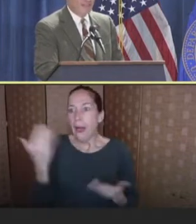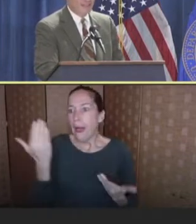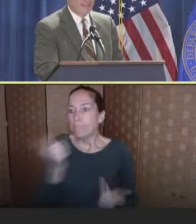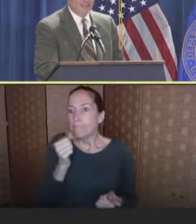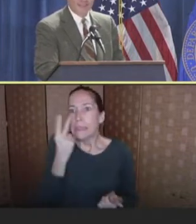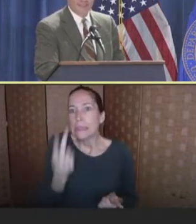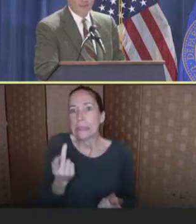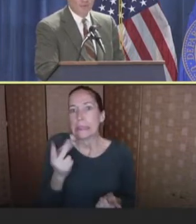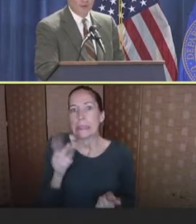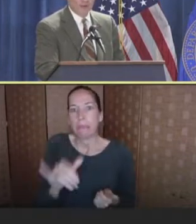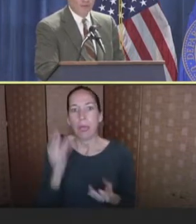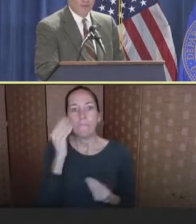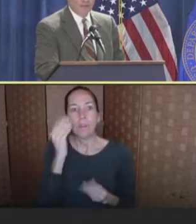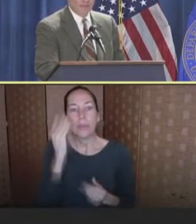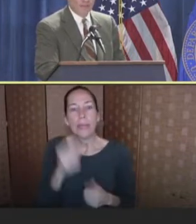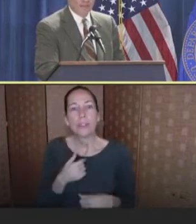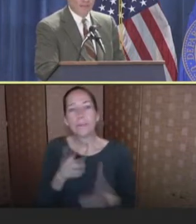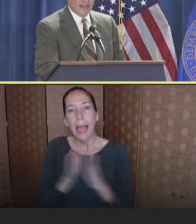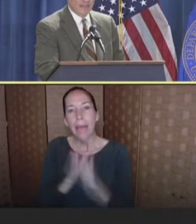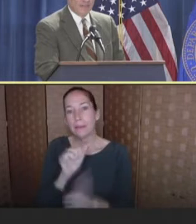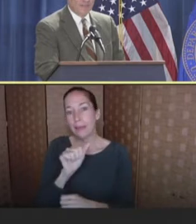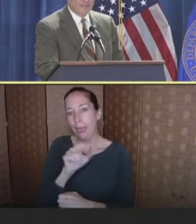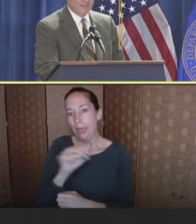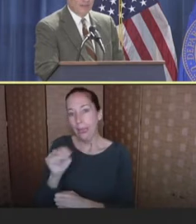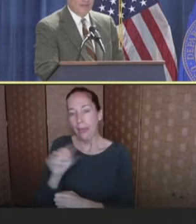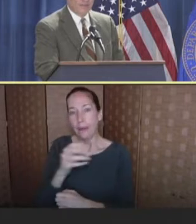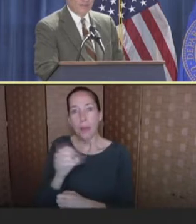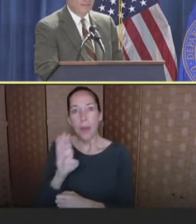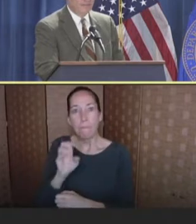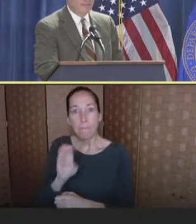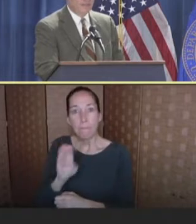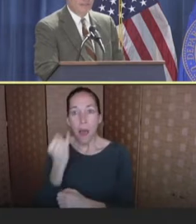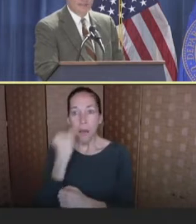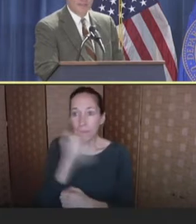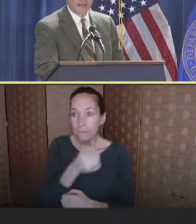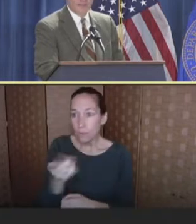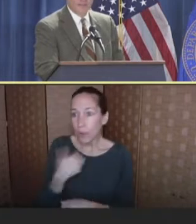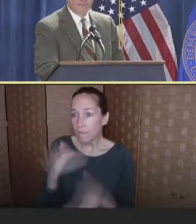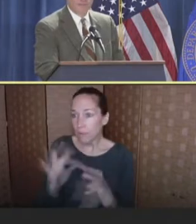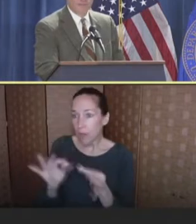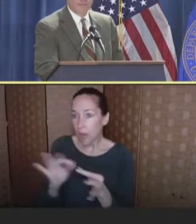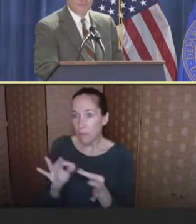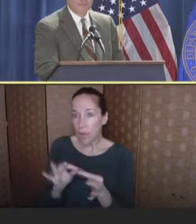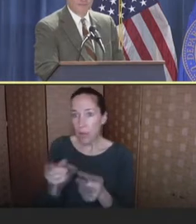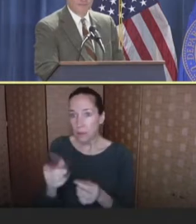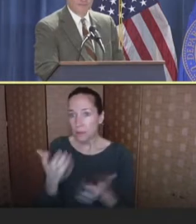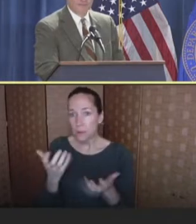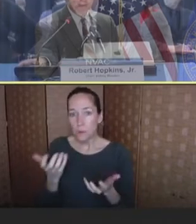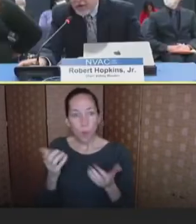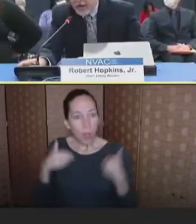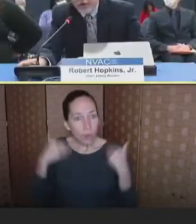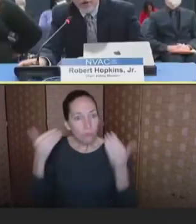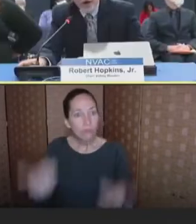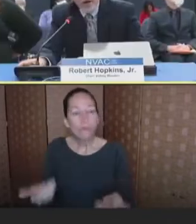Bob, whether anyone has comments that they'd like to make. Robert Hopkins: Thank you, John.